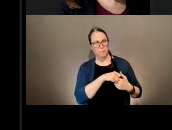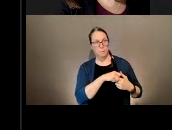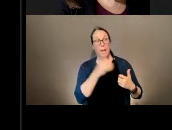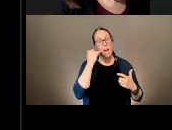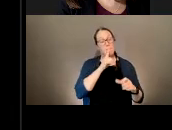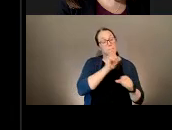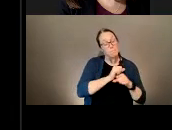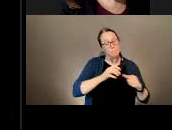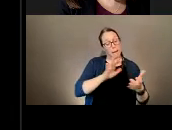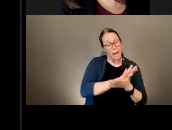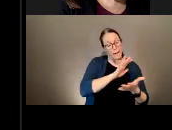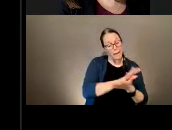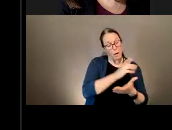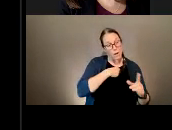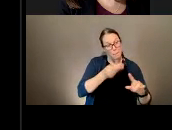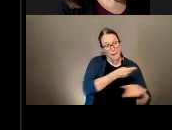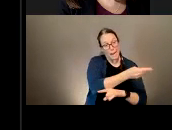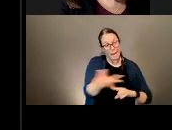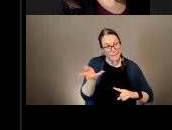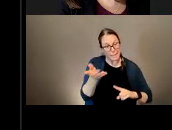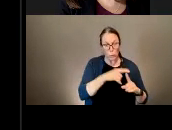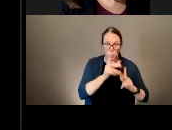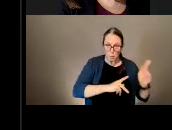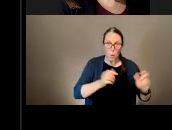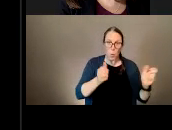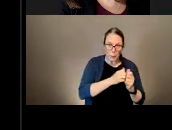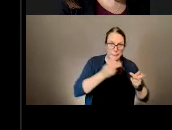to people with sight, and I'm saying like, "Please come to visit my website.